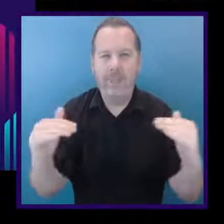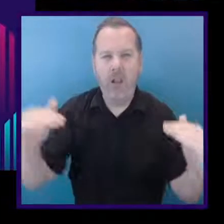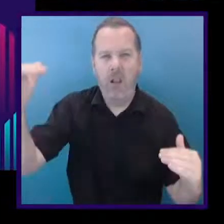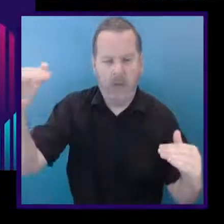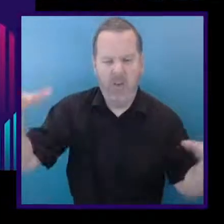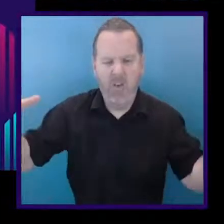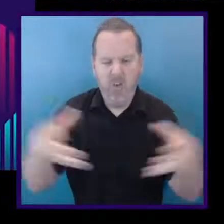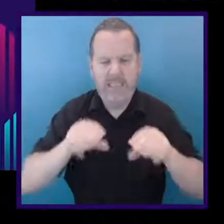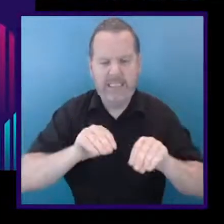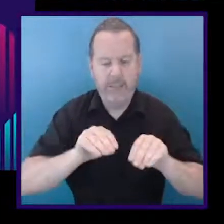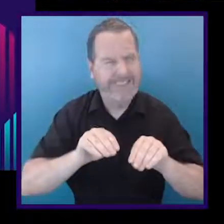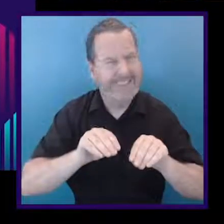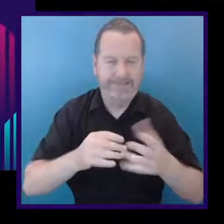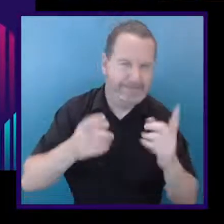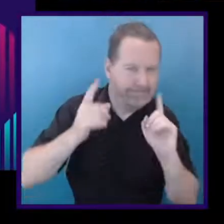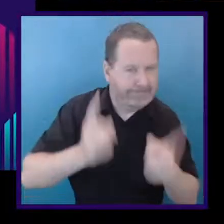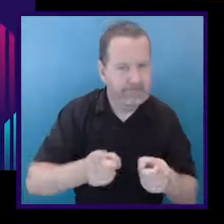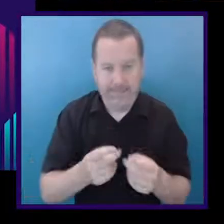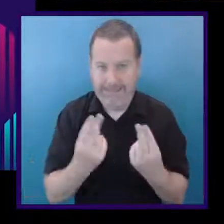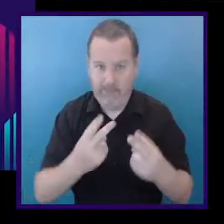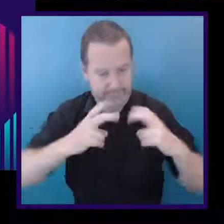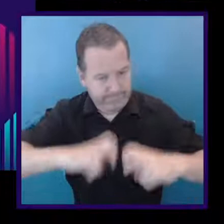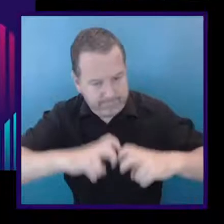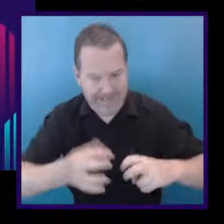if there's no impact on pupils’ progress.